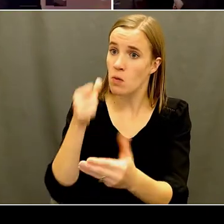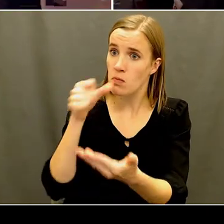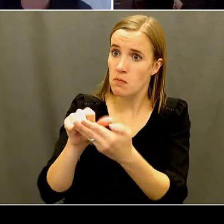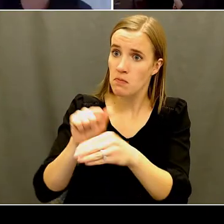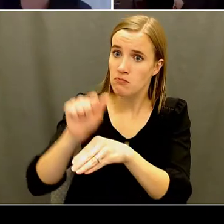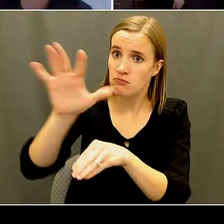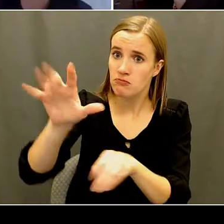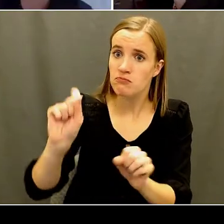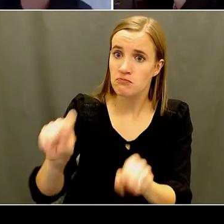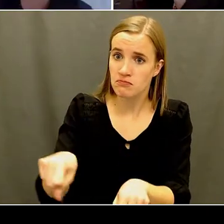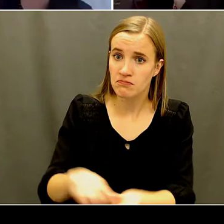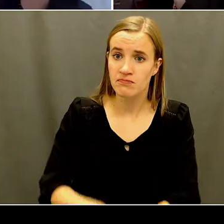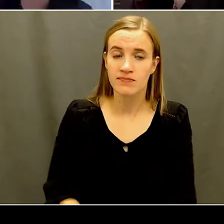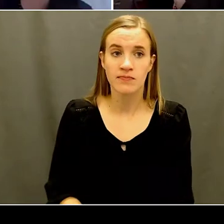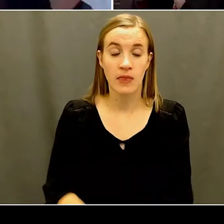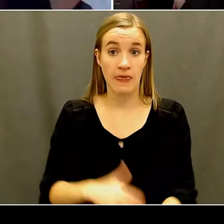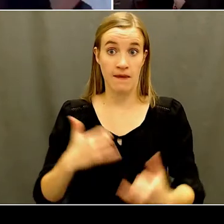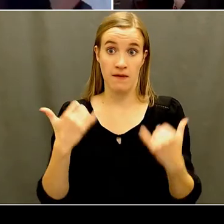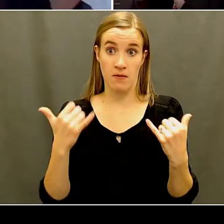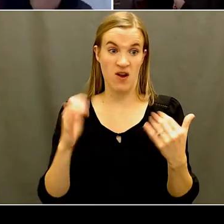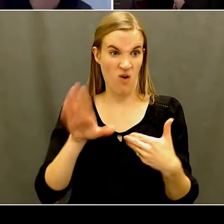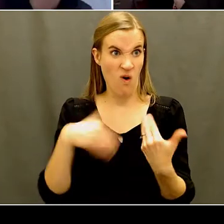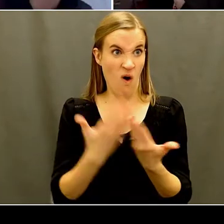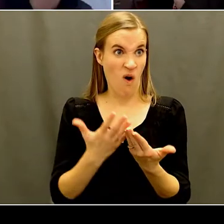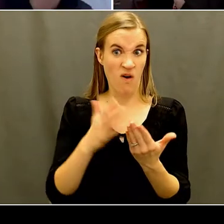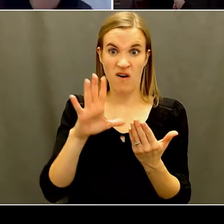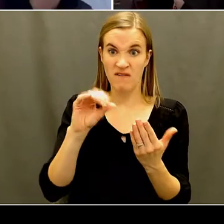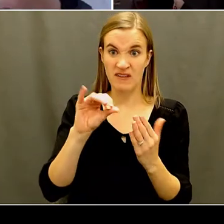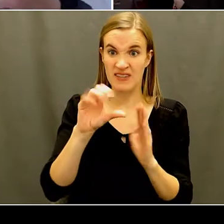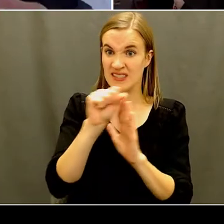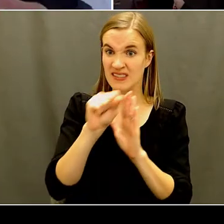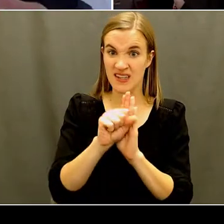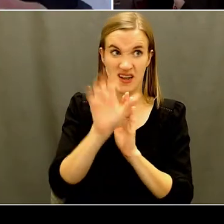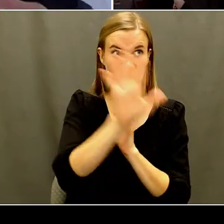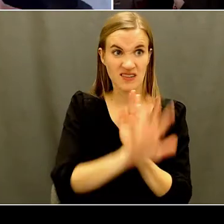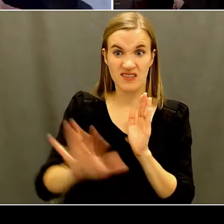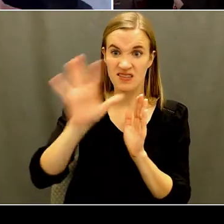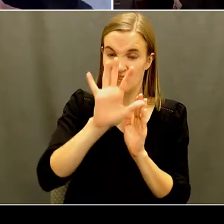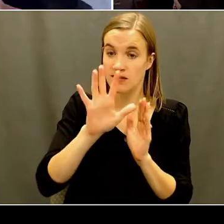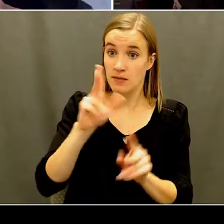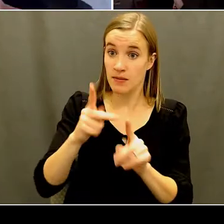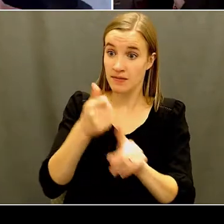members, our fellow church goers know what the process is to vote by mail.